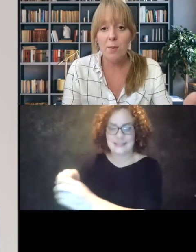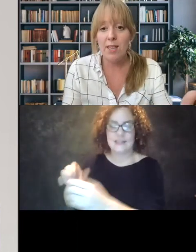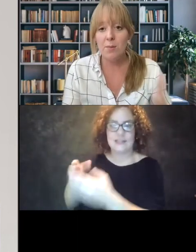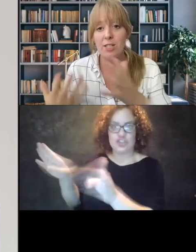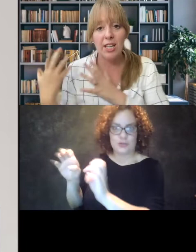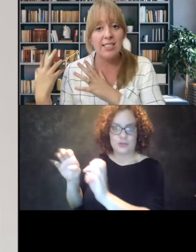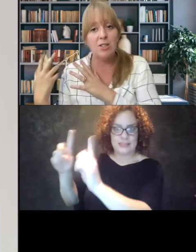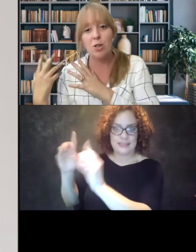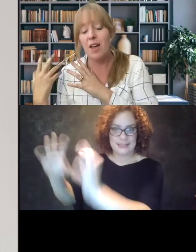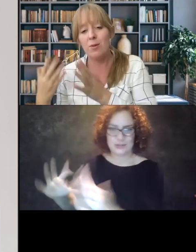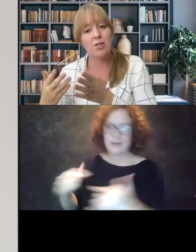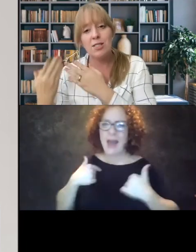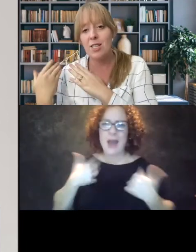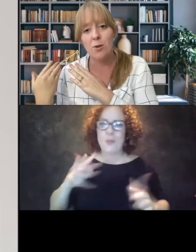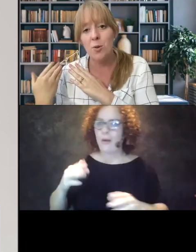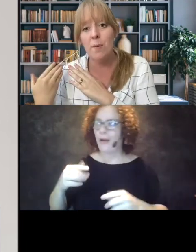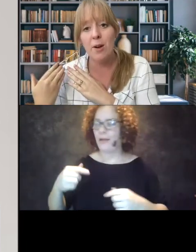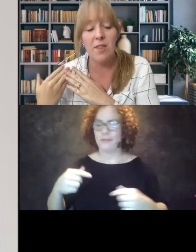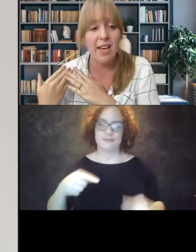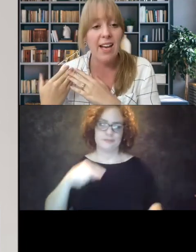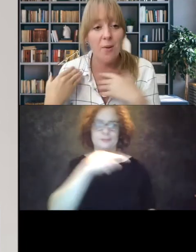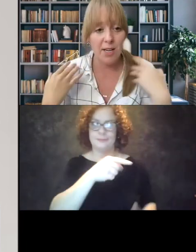to be the special ed teacher that was just, you know, doing my own thing. I wanted to